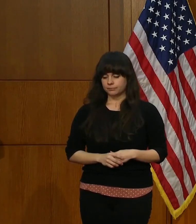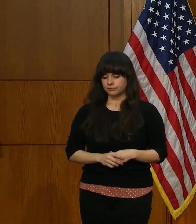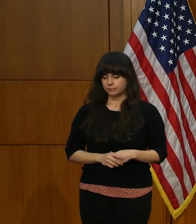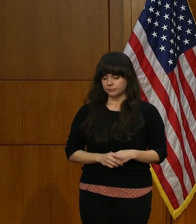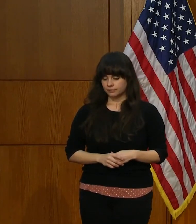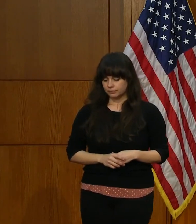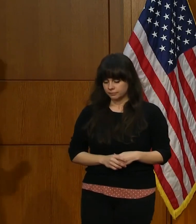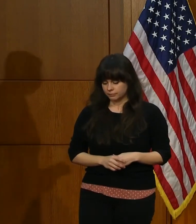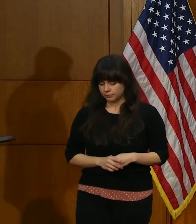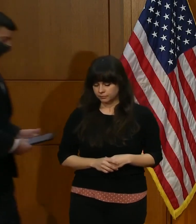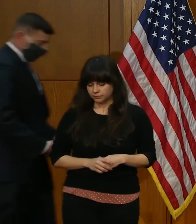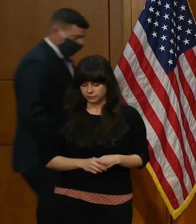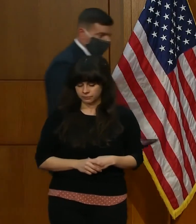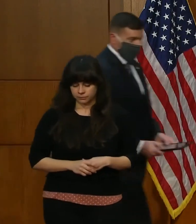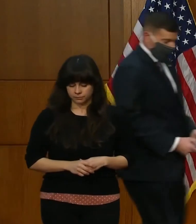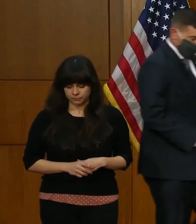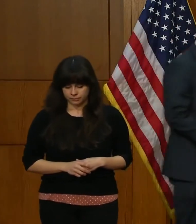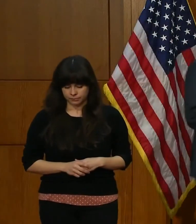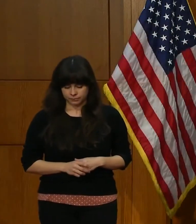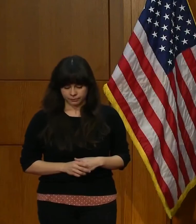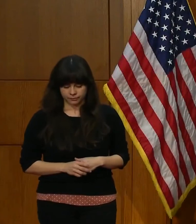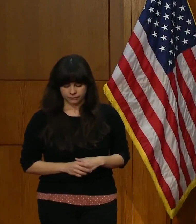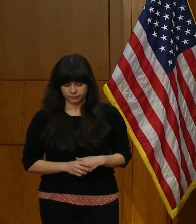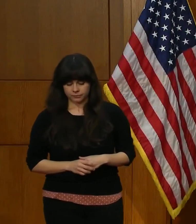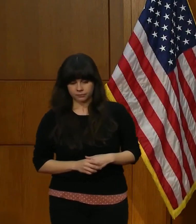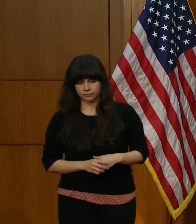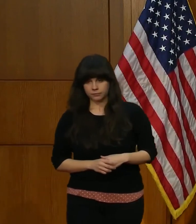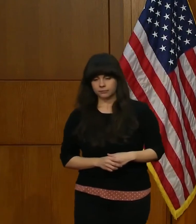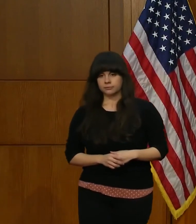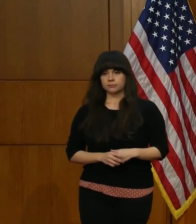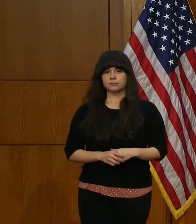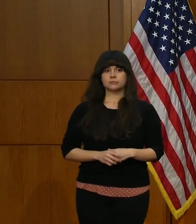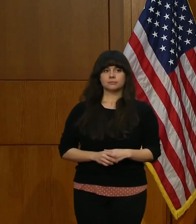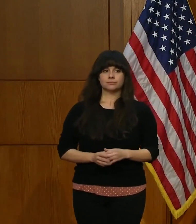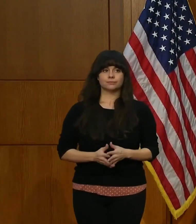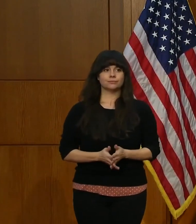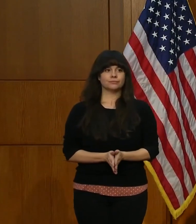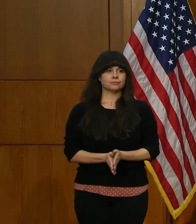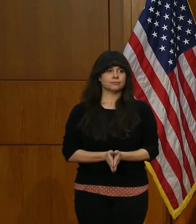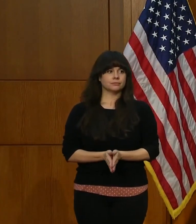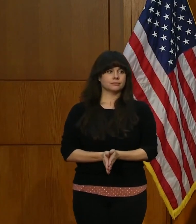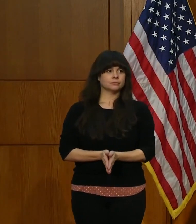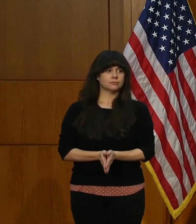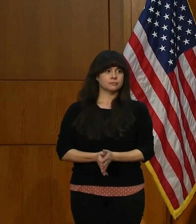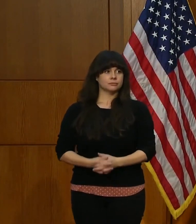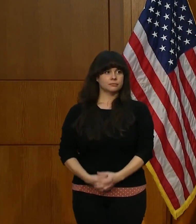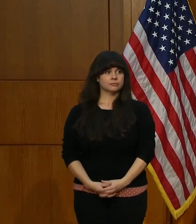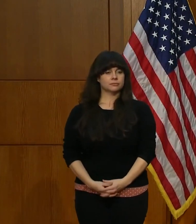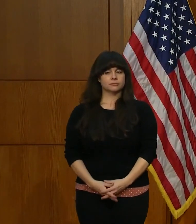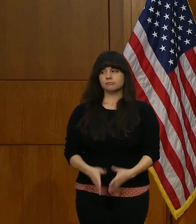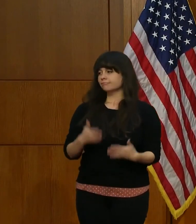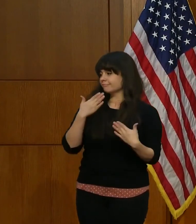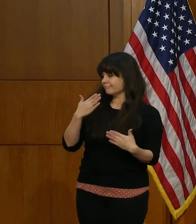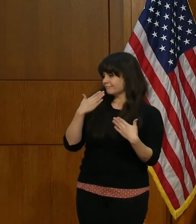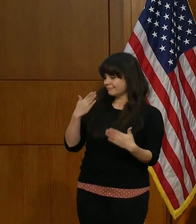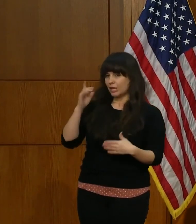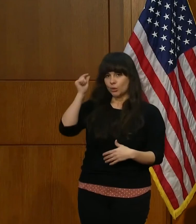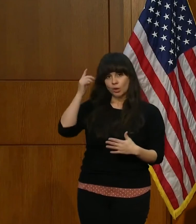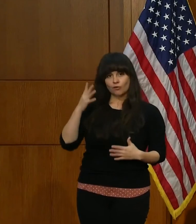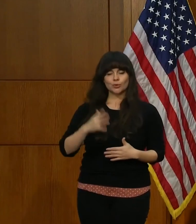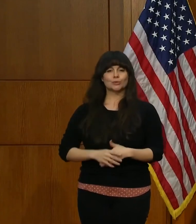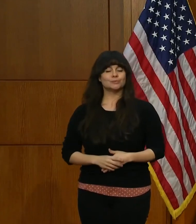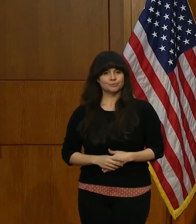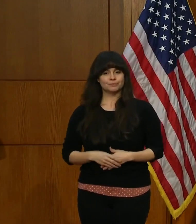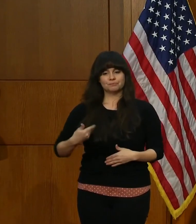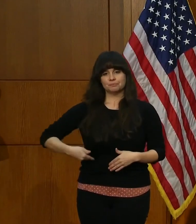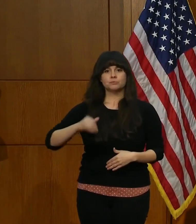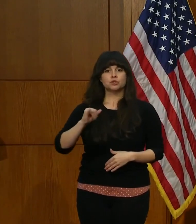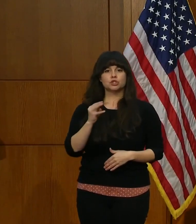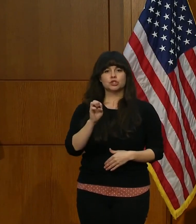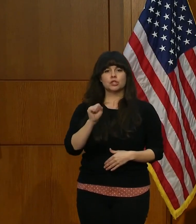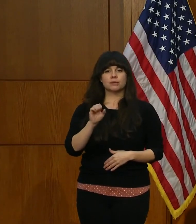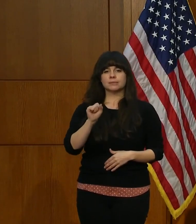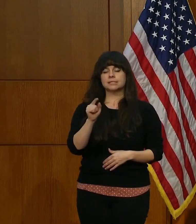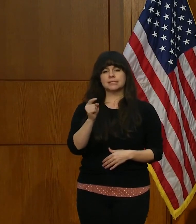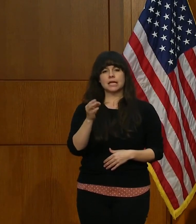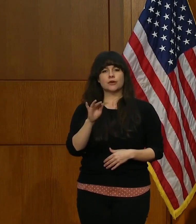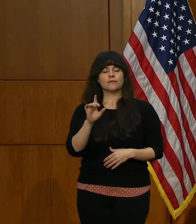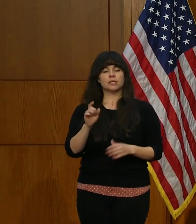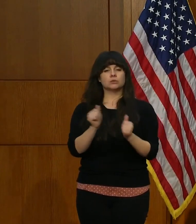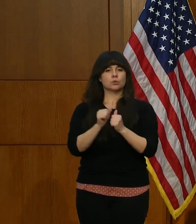CASSIN. WELCOME. THANK YOU.